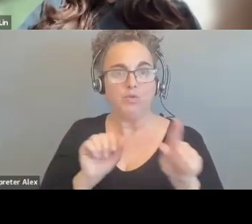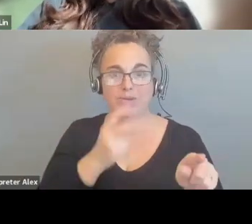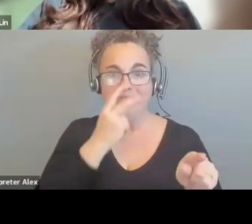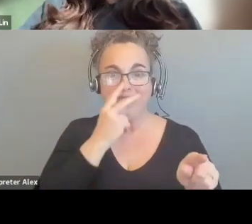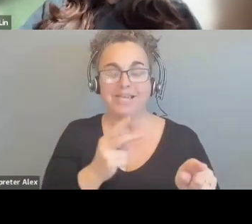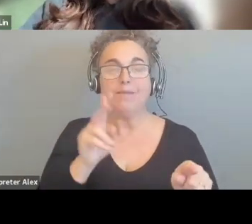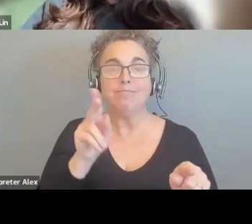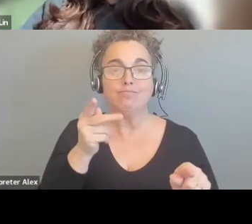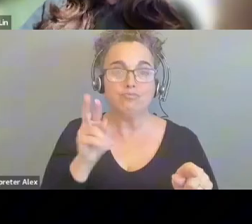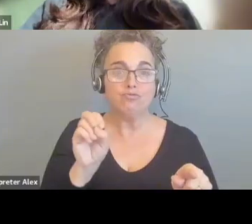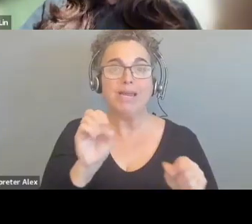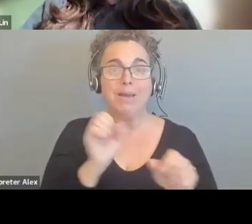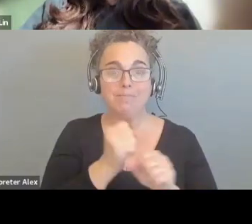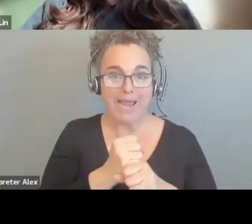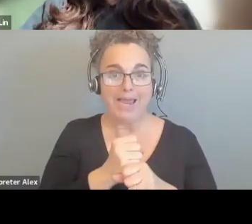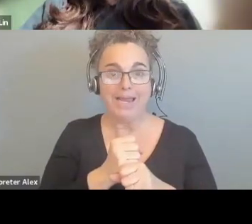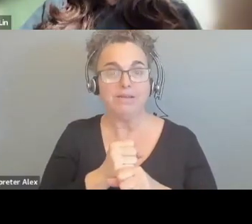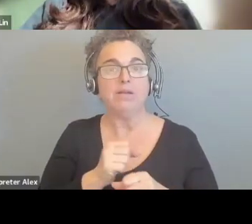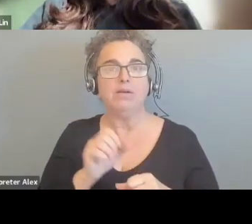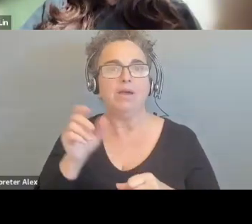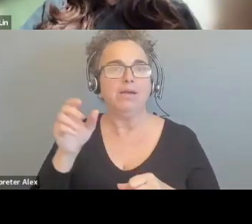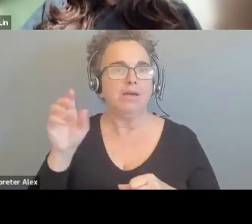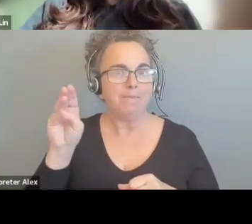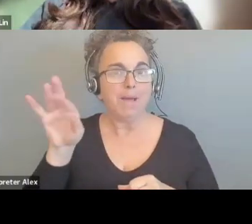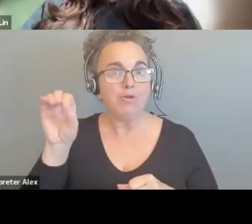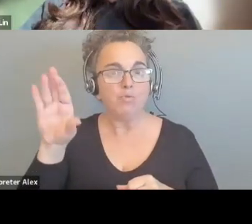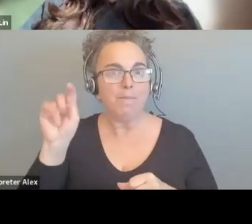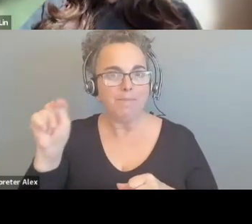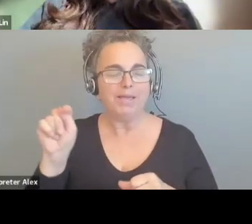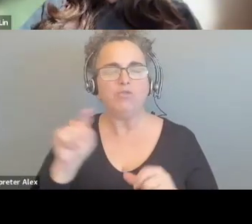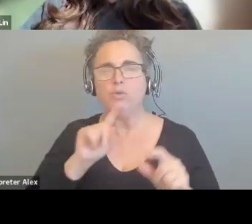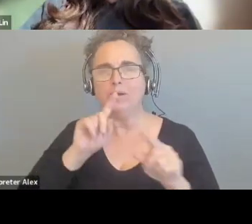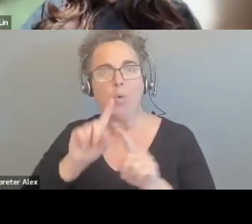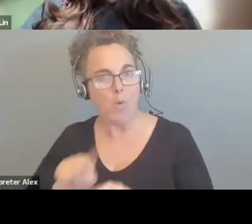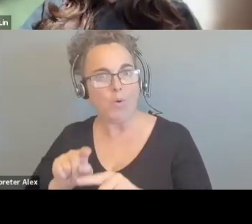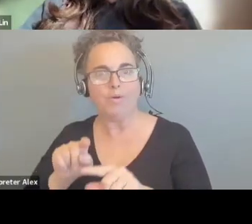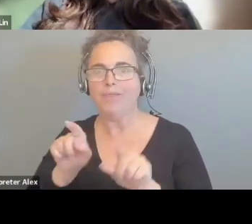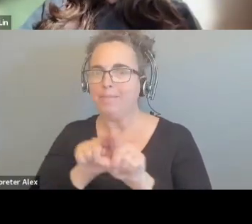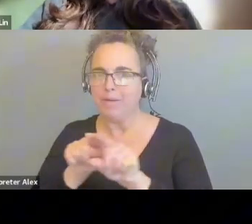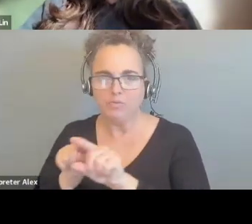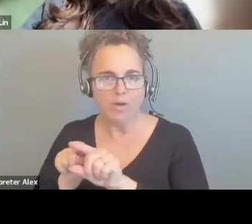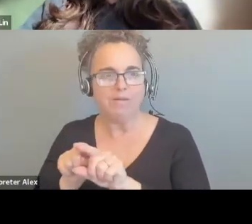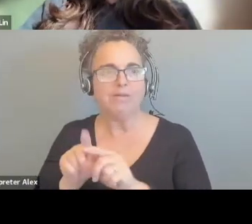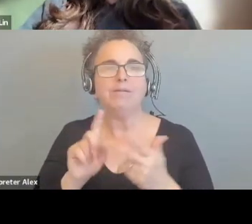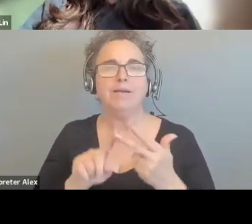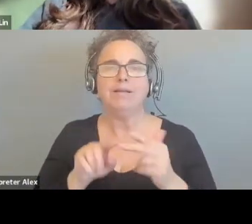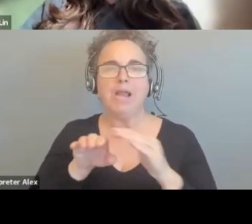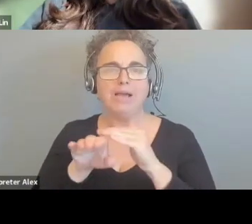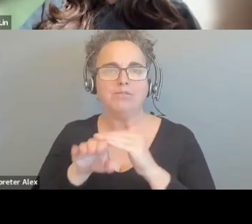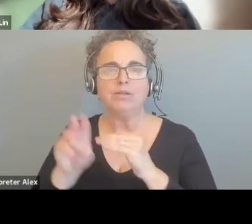sets, order Microbit specific tactile block sets, along with access the online Microbit block editor,